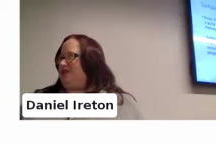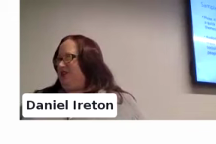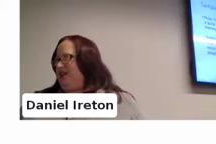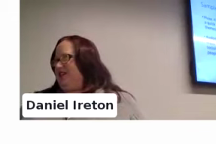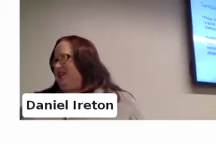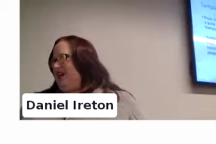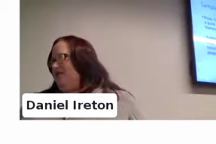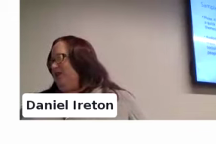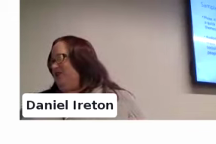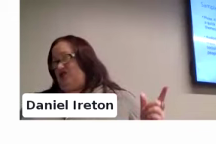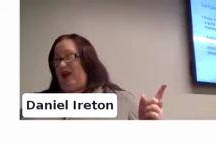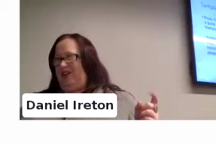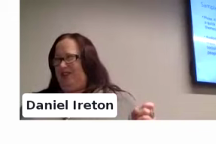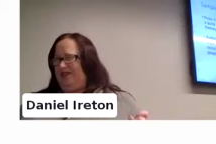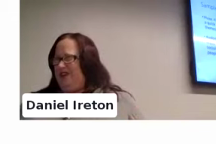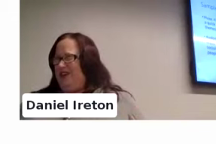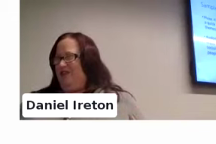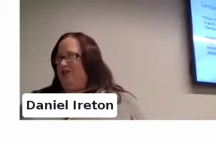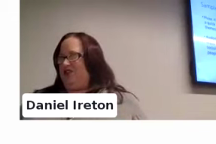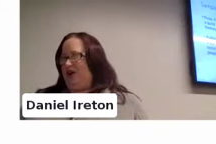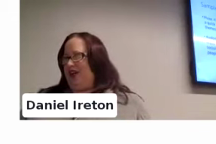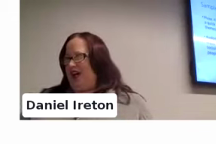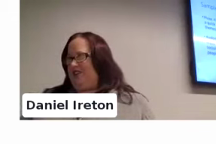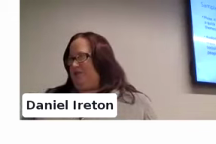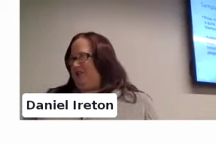You like a quick and wild ride pick up this quick card game with a variety of themes to appeal to everyone's taste. Avalon.